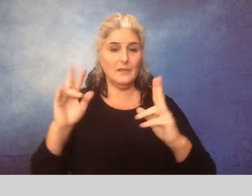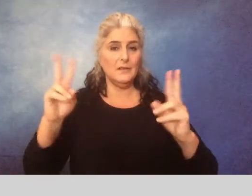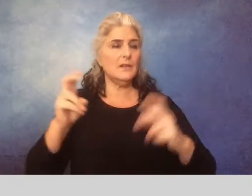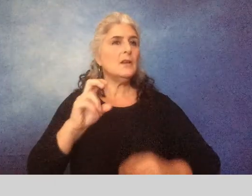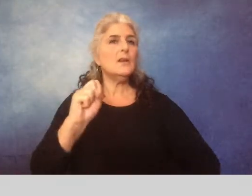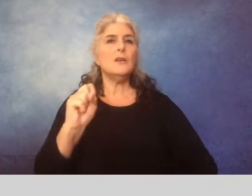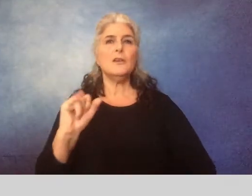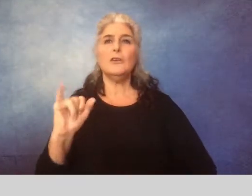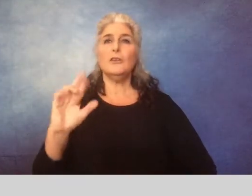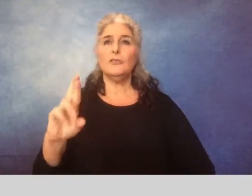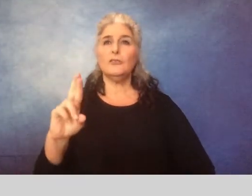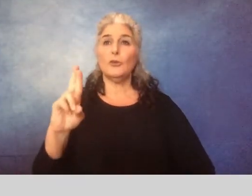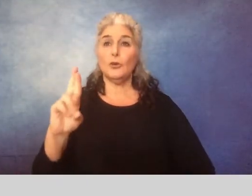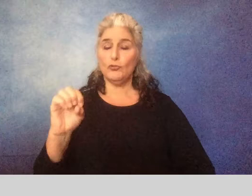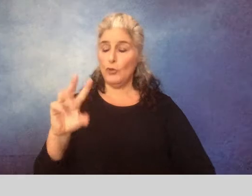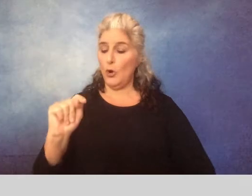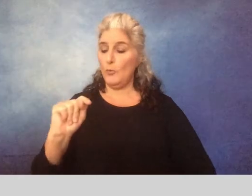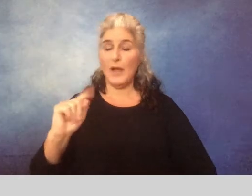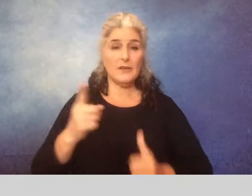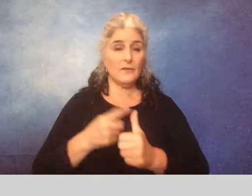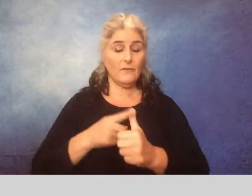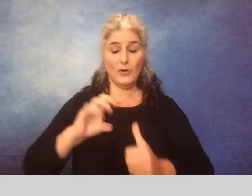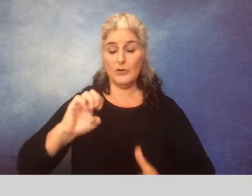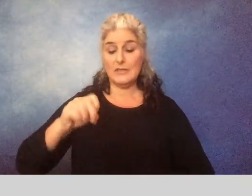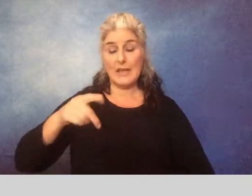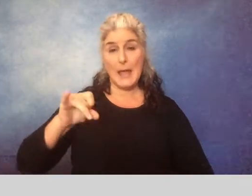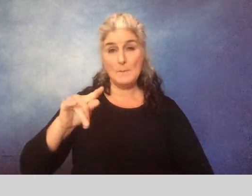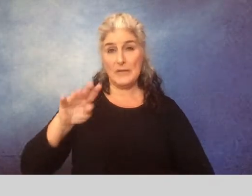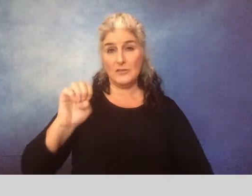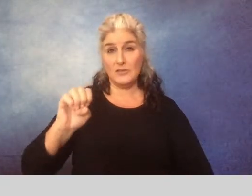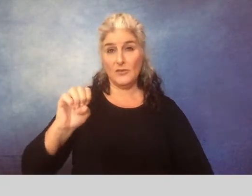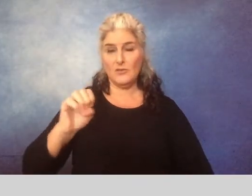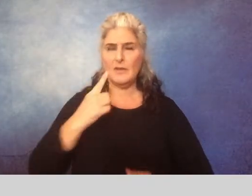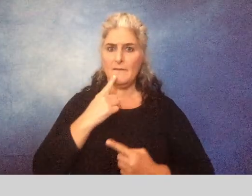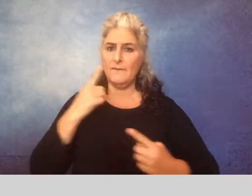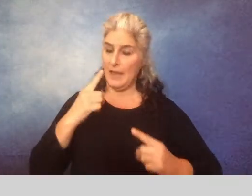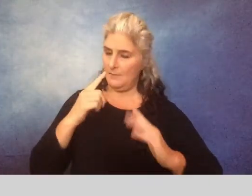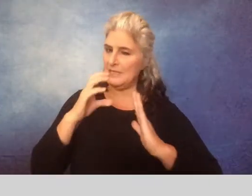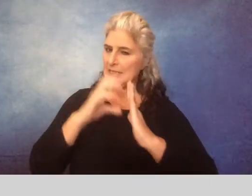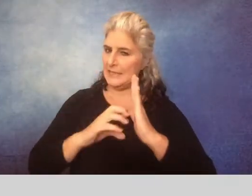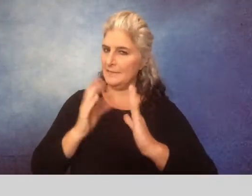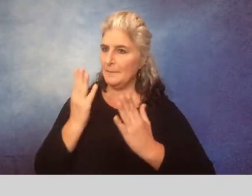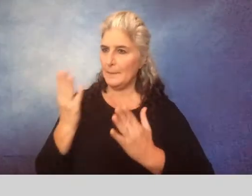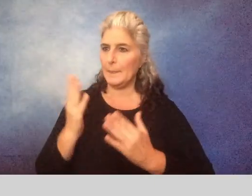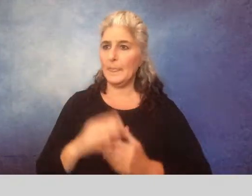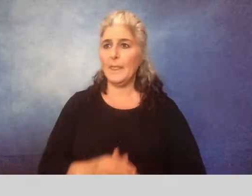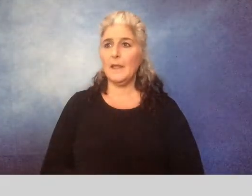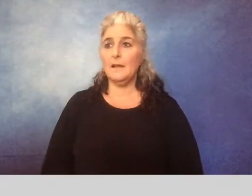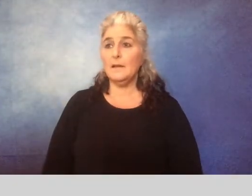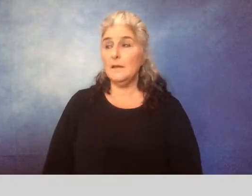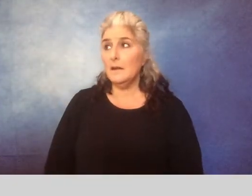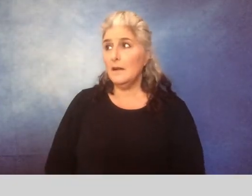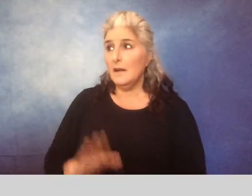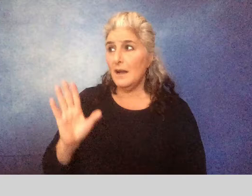Mr. Robot Episode 1 iconic scene.